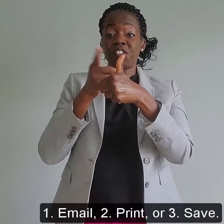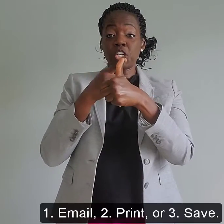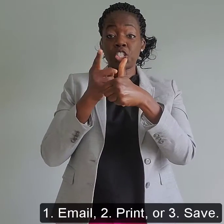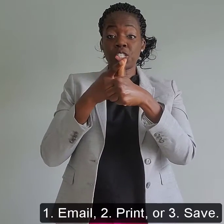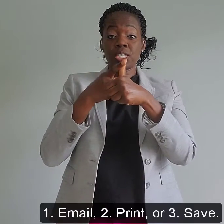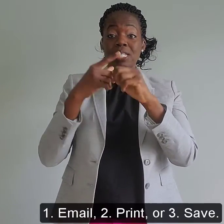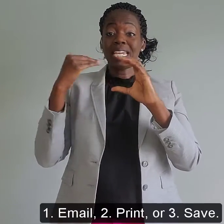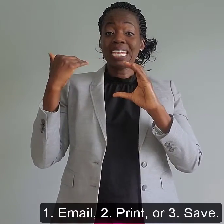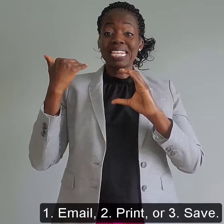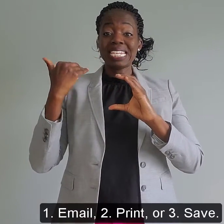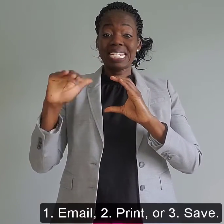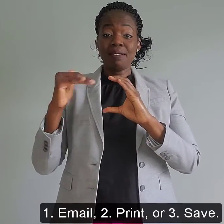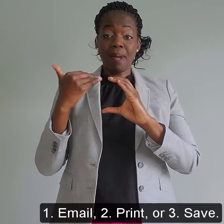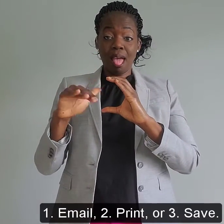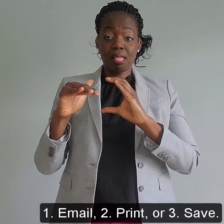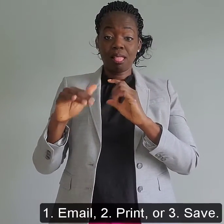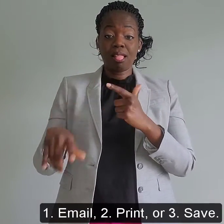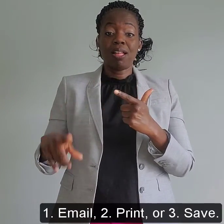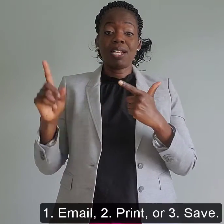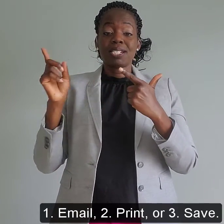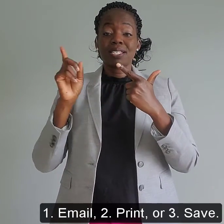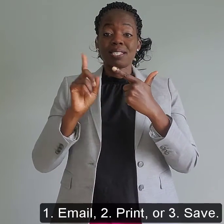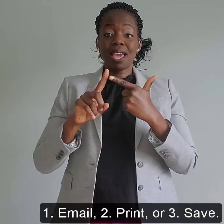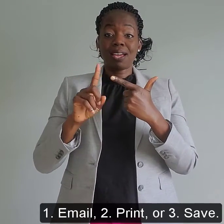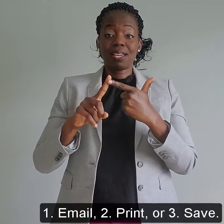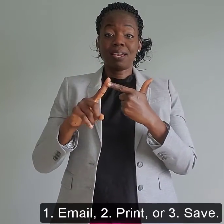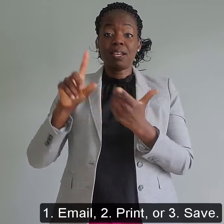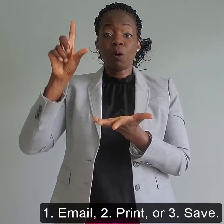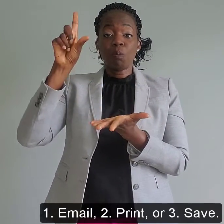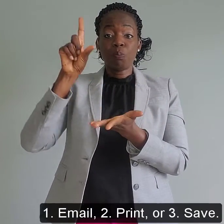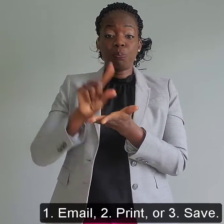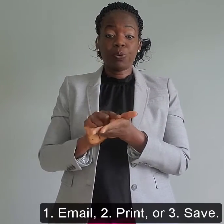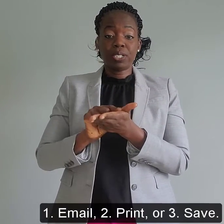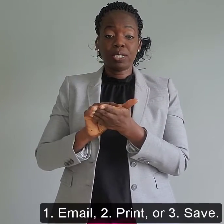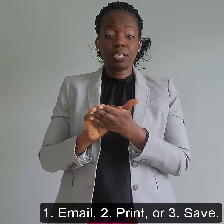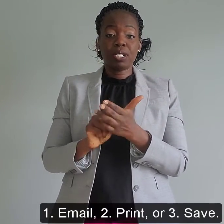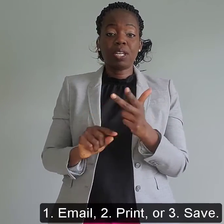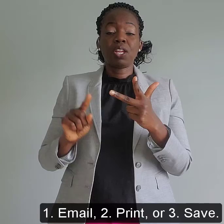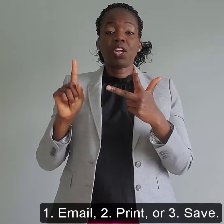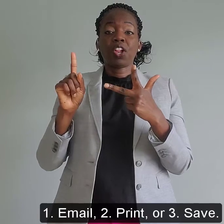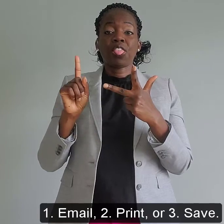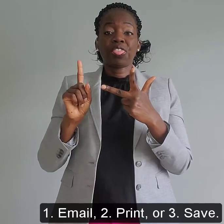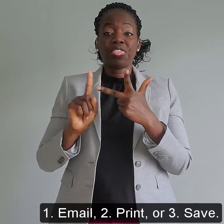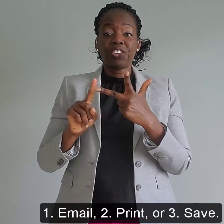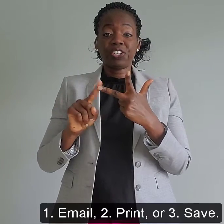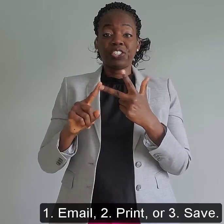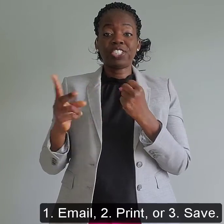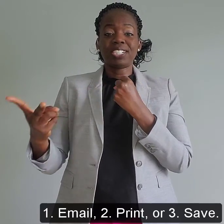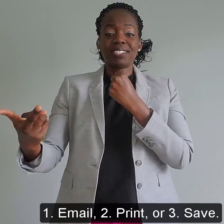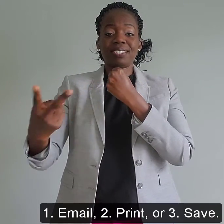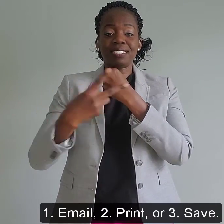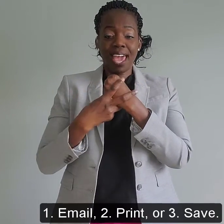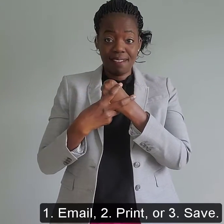1. Email, 2. Print, or 3. Save.